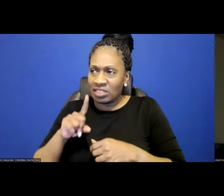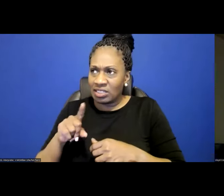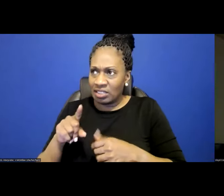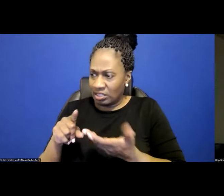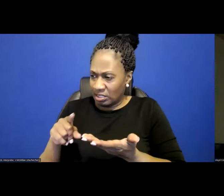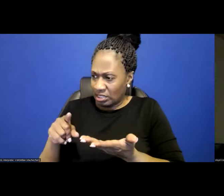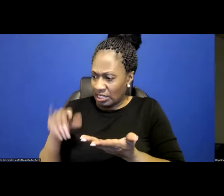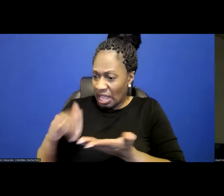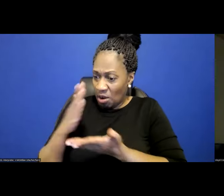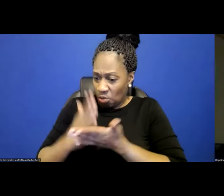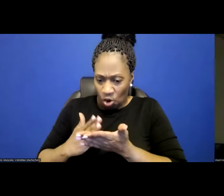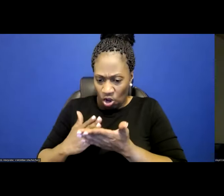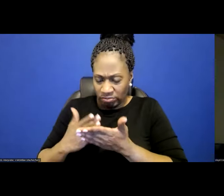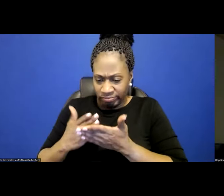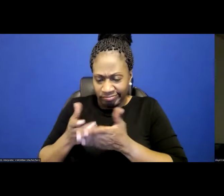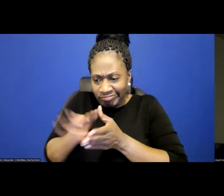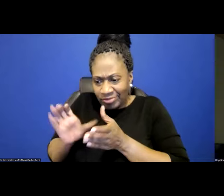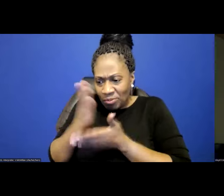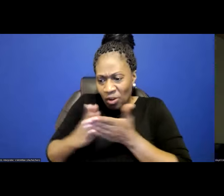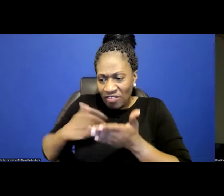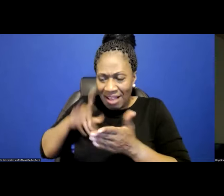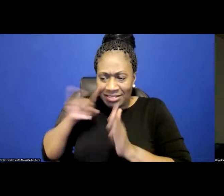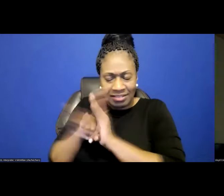you know, to part of one's identity. I think there's also something